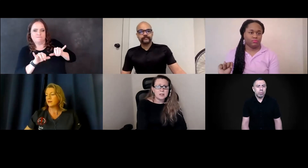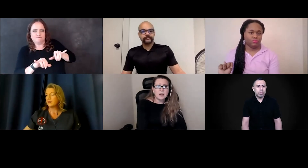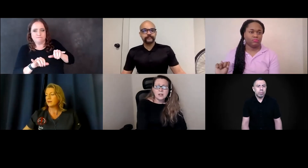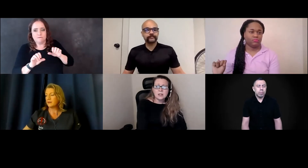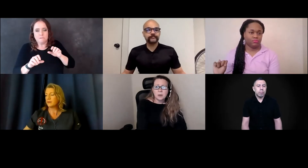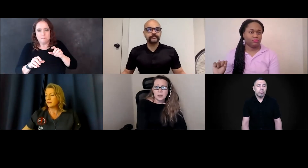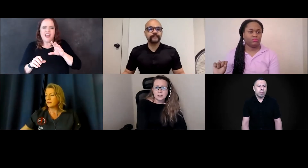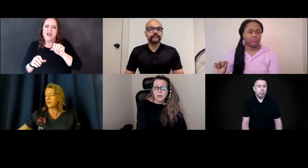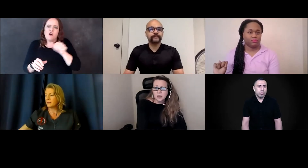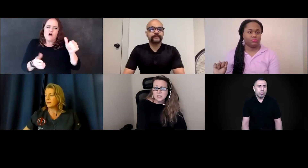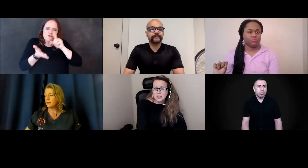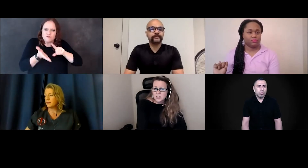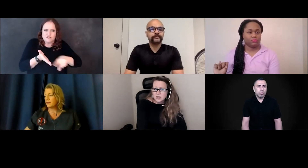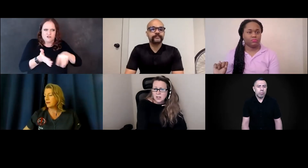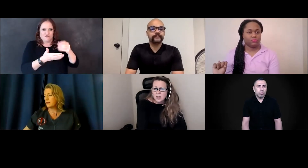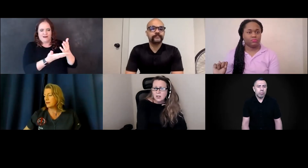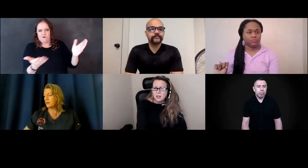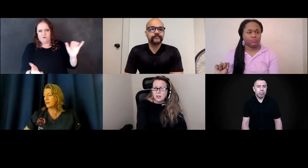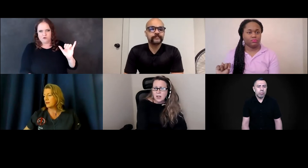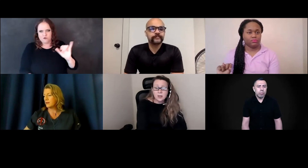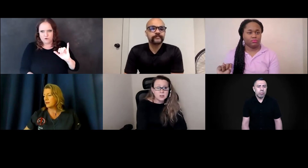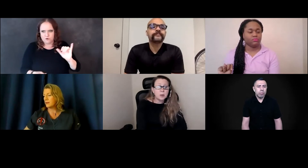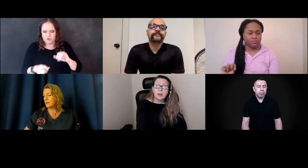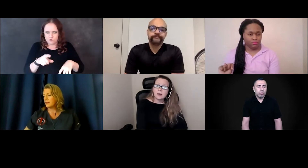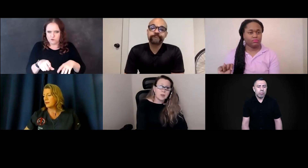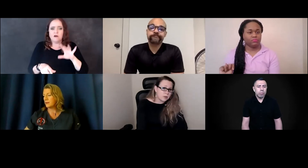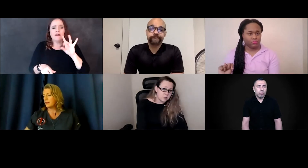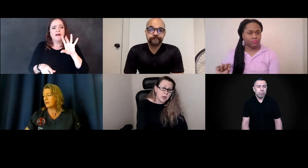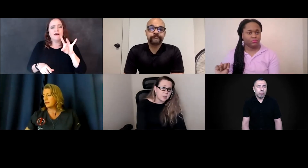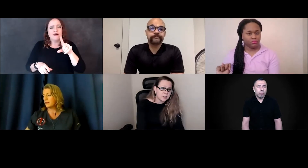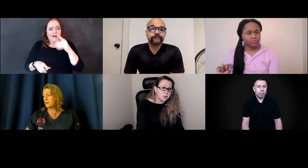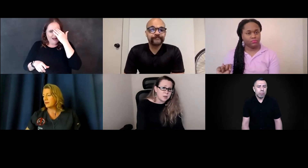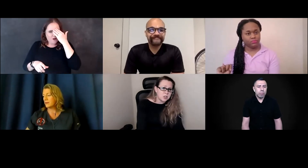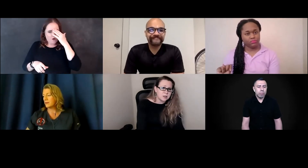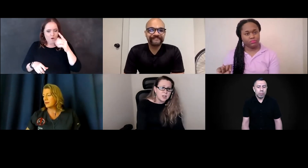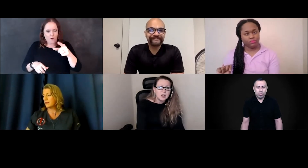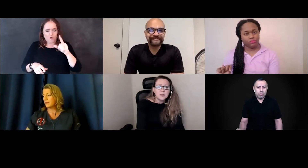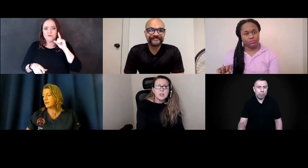and there's plenty of other research out there as you mentioned.